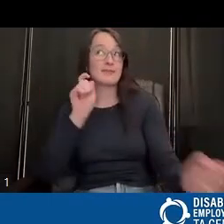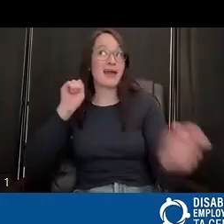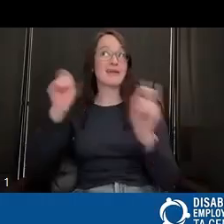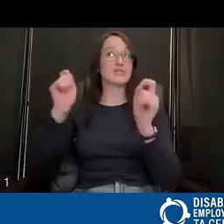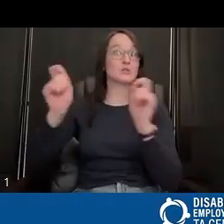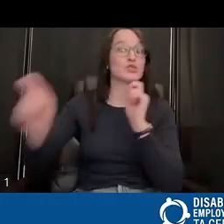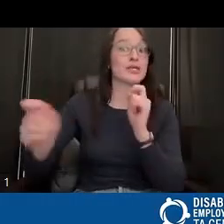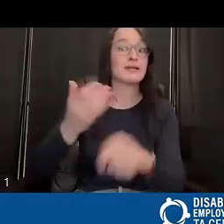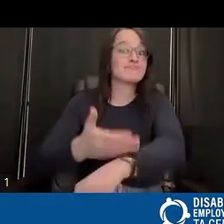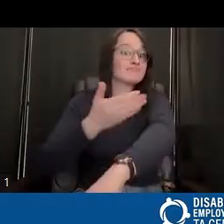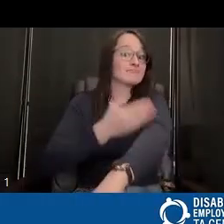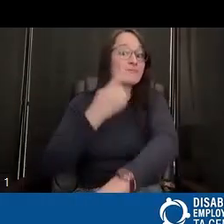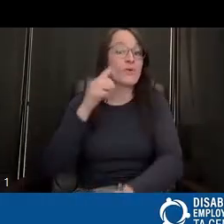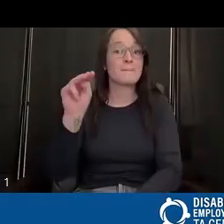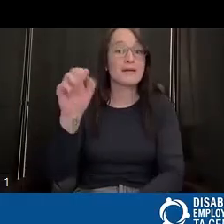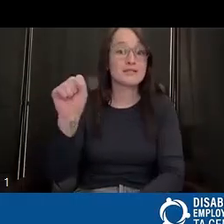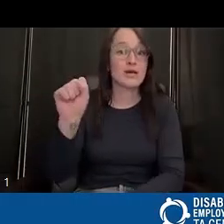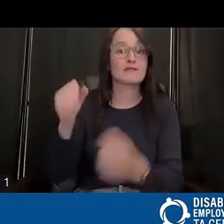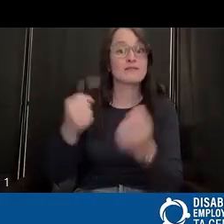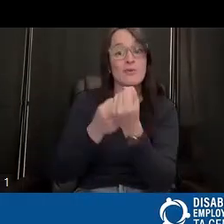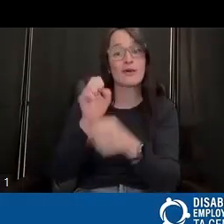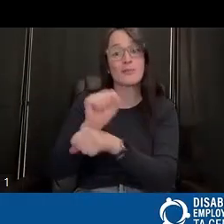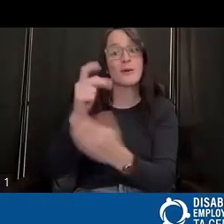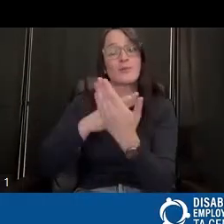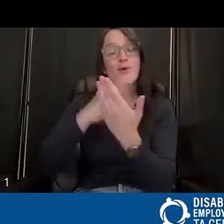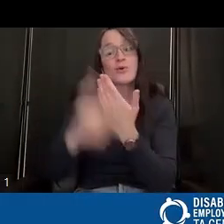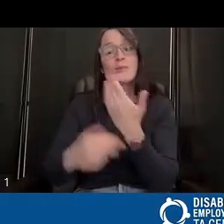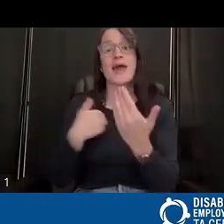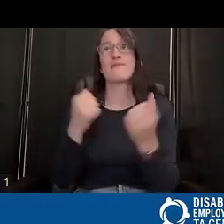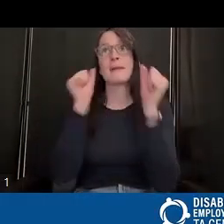forward to sharing with you for some time and we have an incredible lineup of speakers today